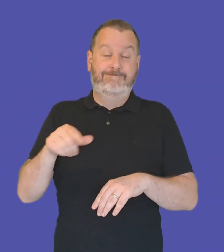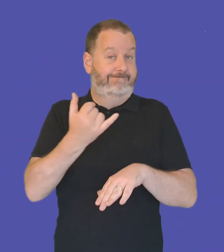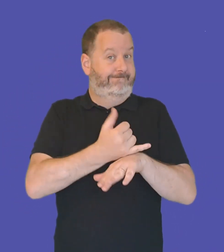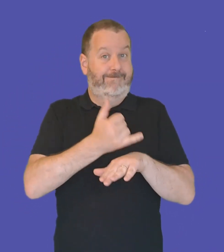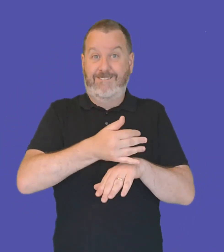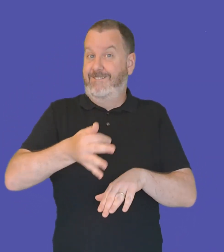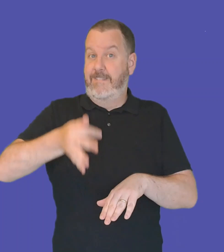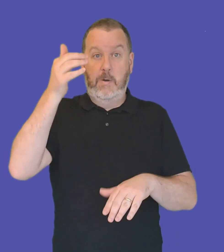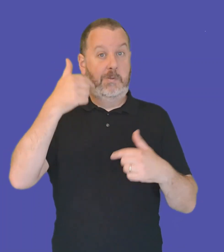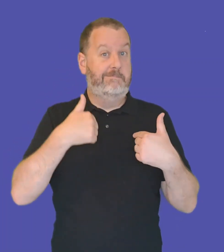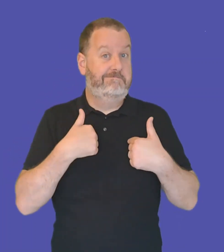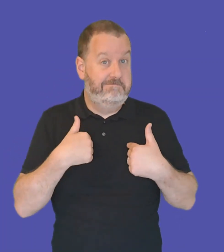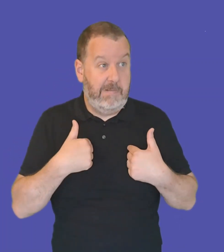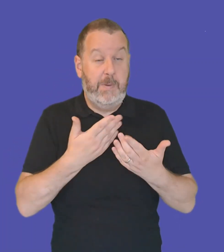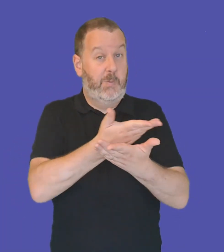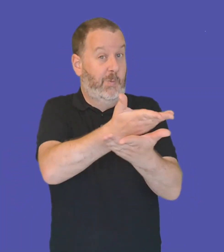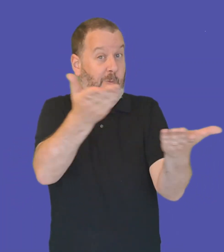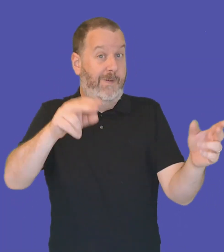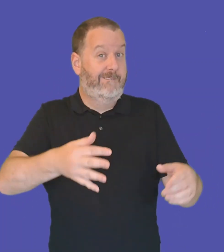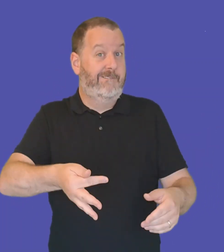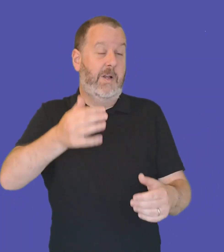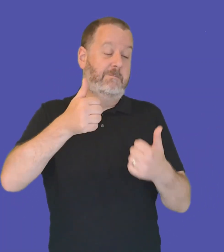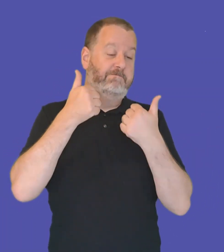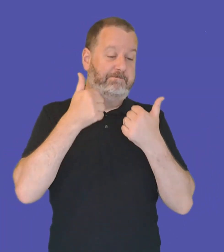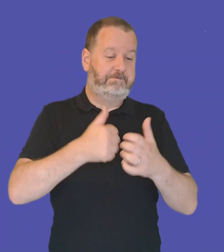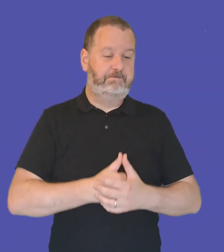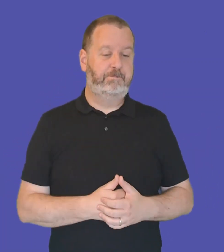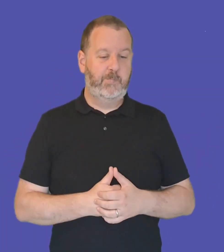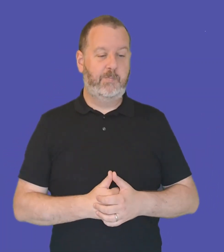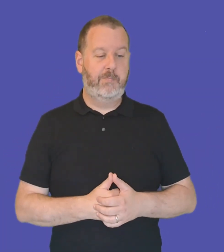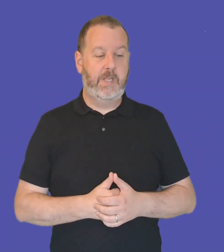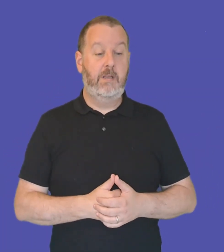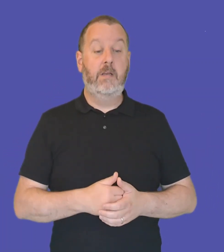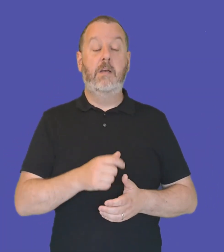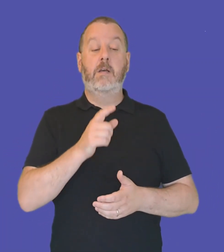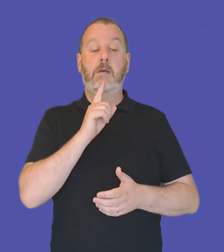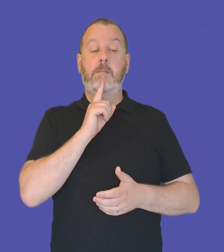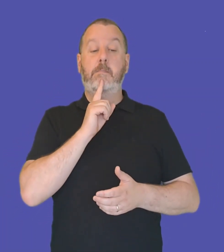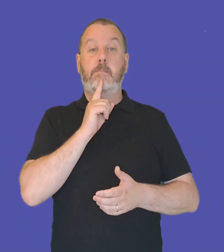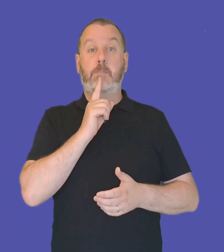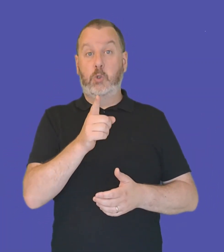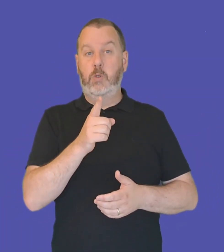Maybe others will be found by other researchers out there watching me right now.